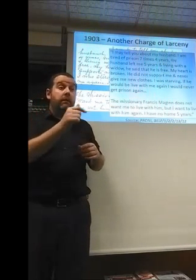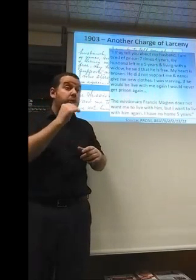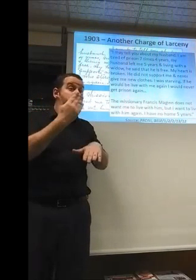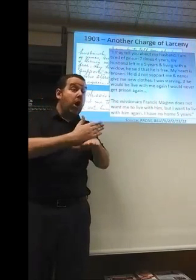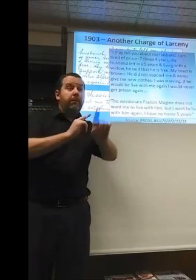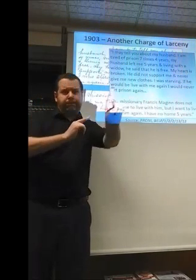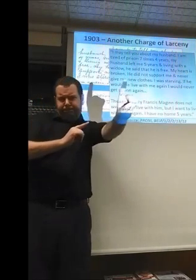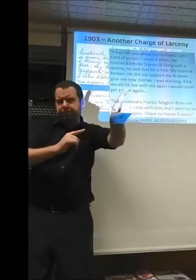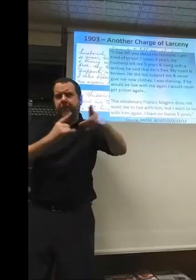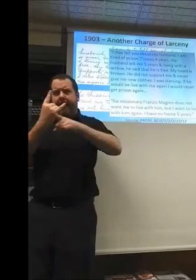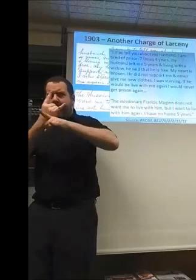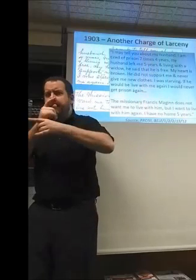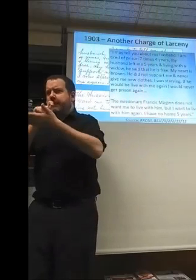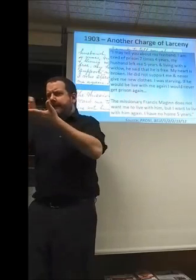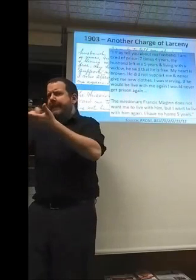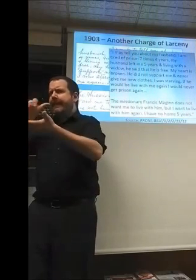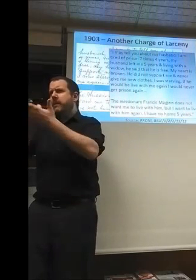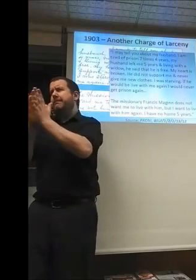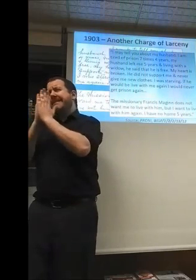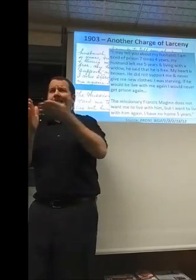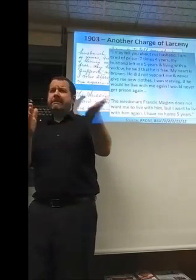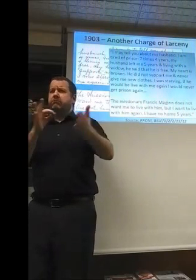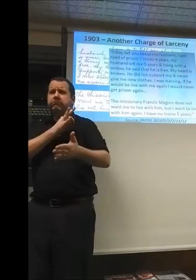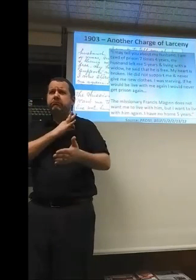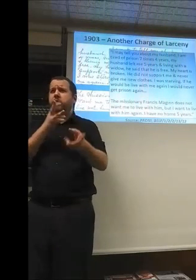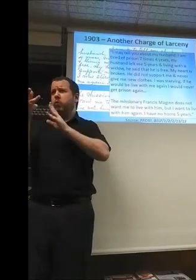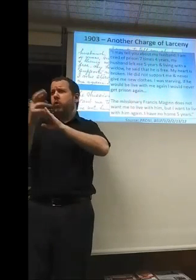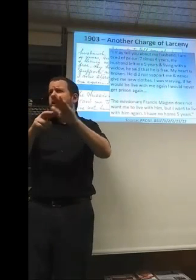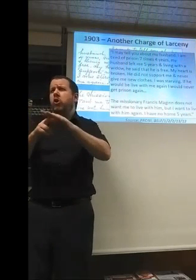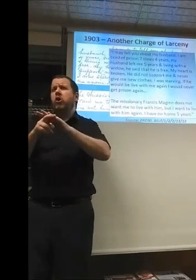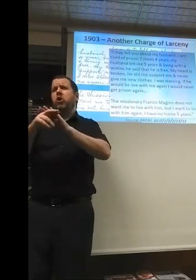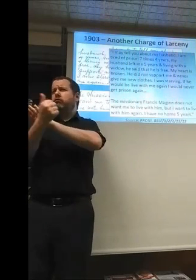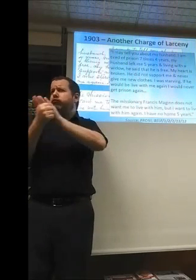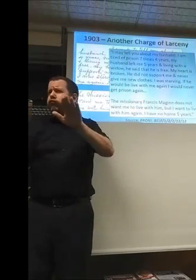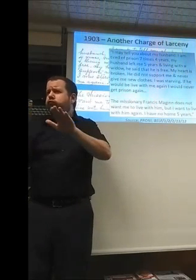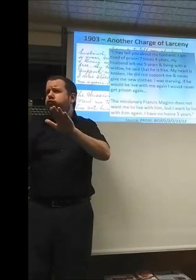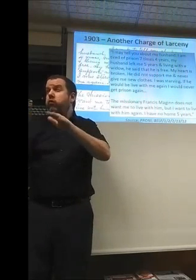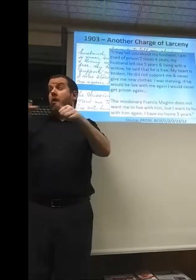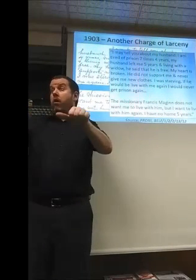But when the mother was confronted about this, she denied it.